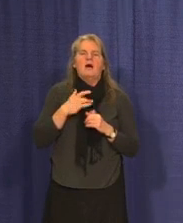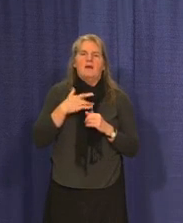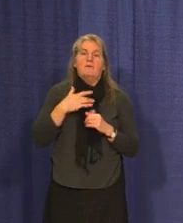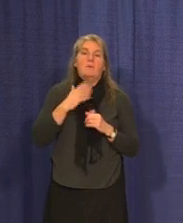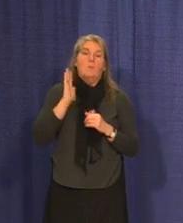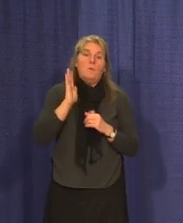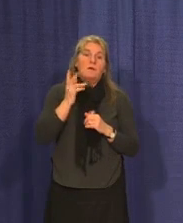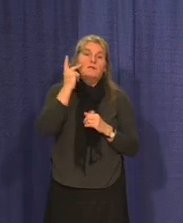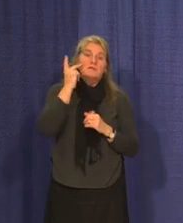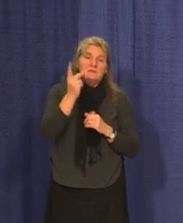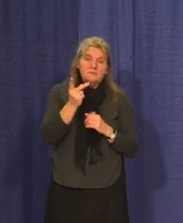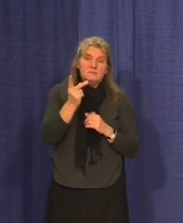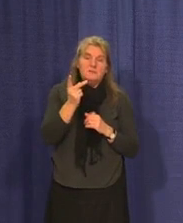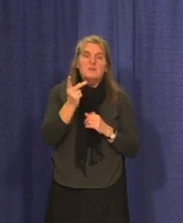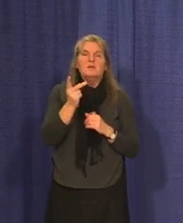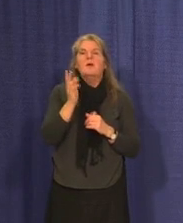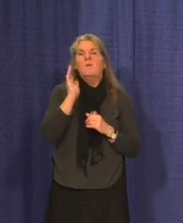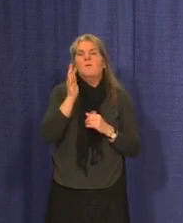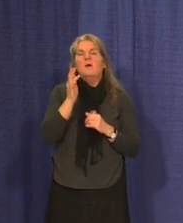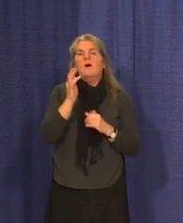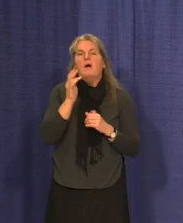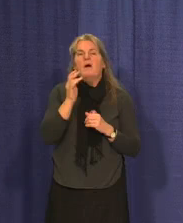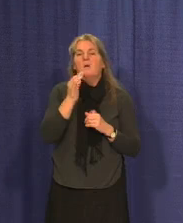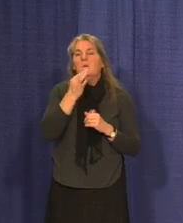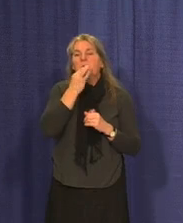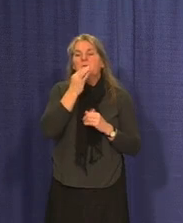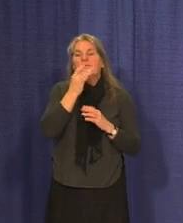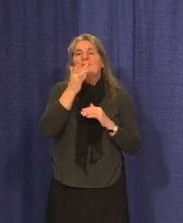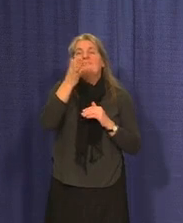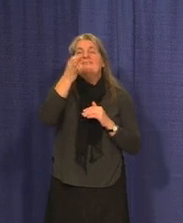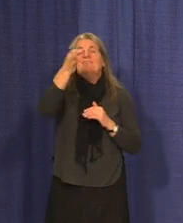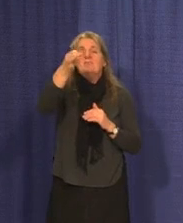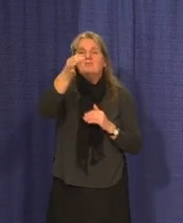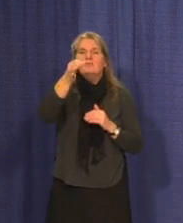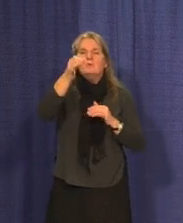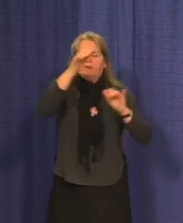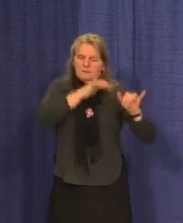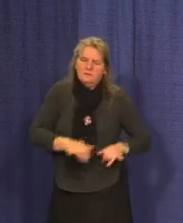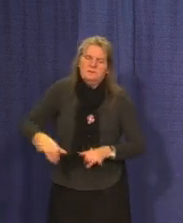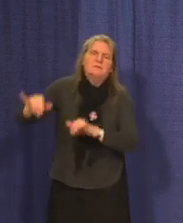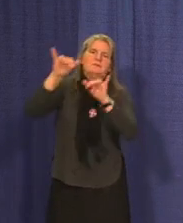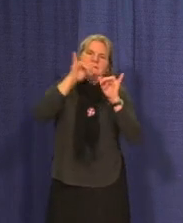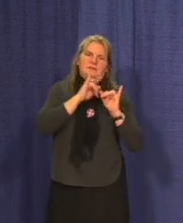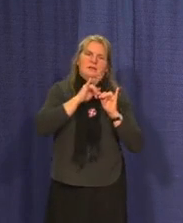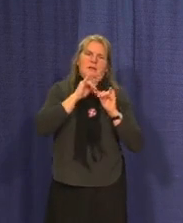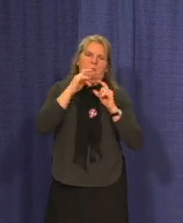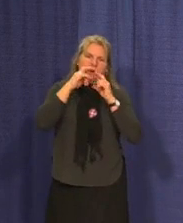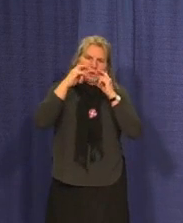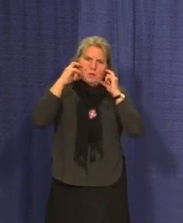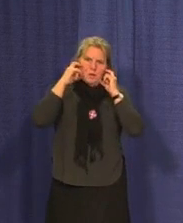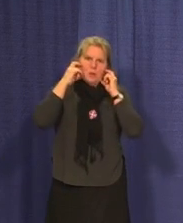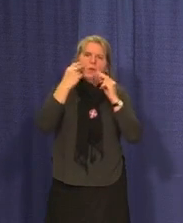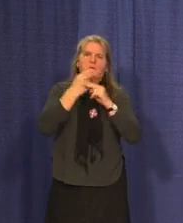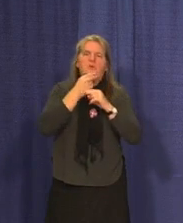So what we will see, what we will anticipate seeing is a much more uniform application of mask